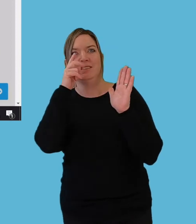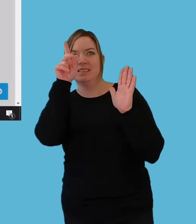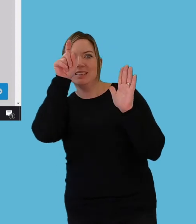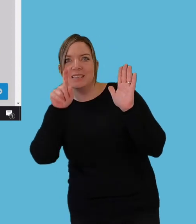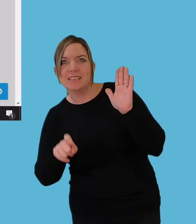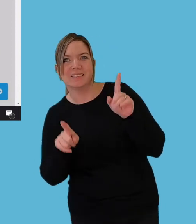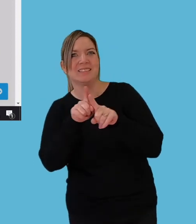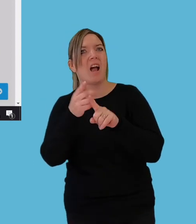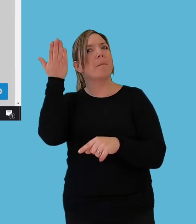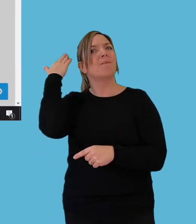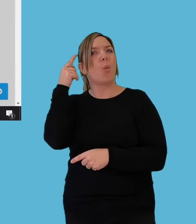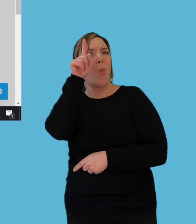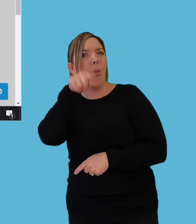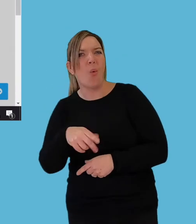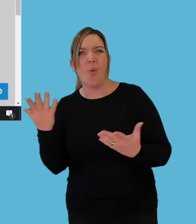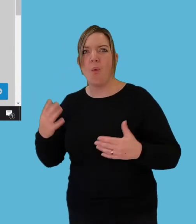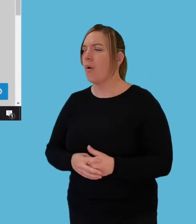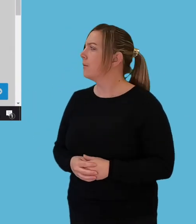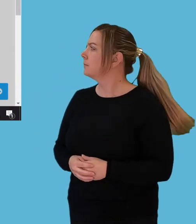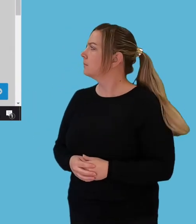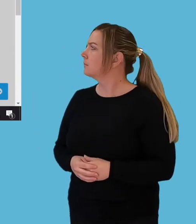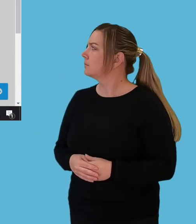scroll down to see the content you were previously looking at.